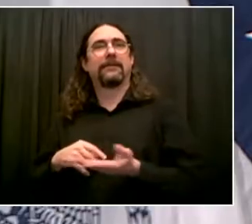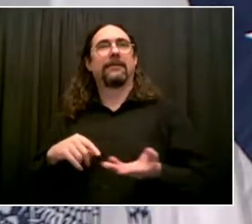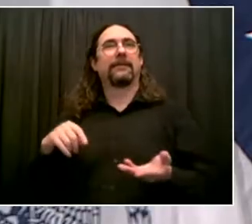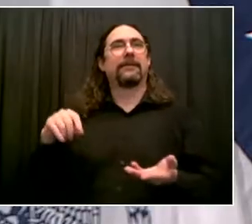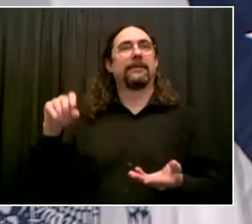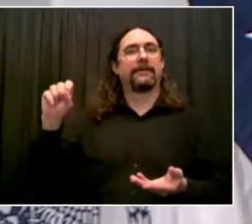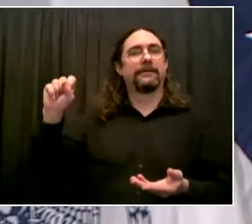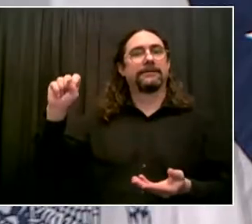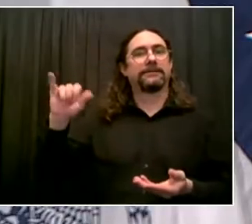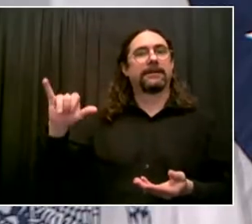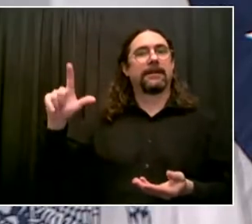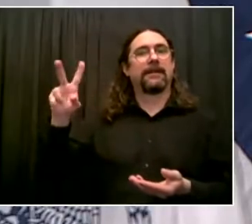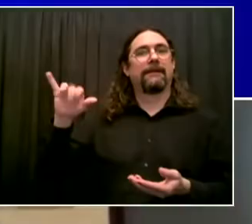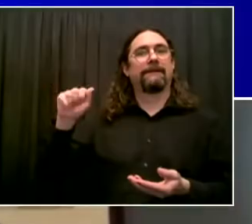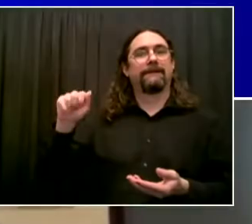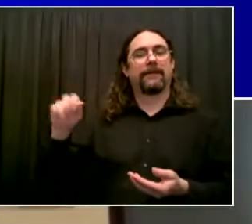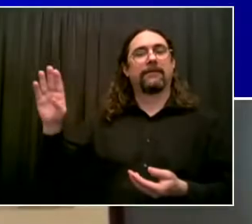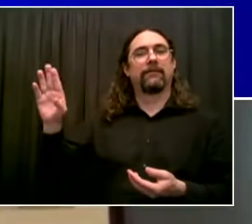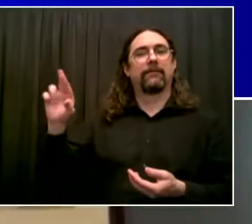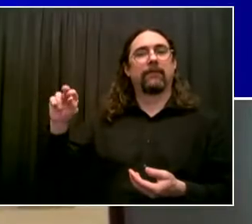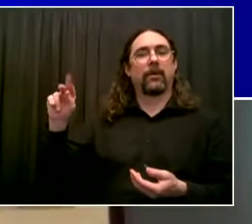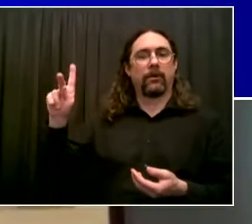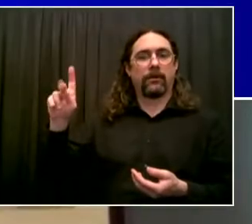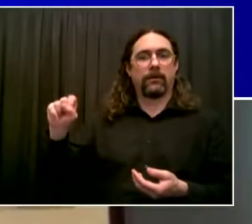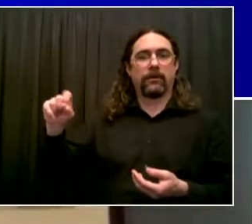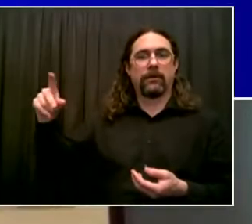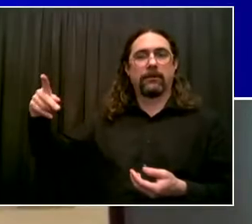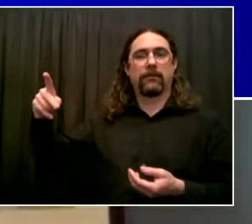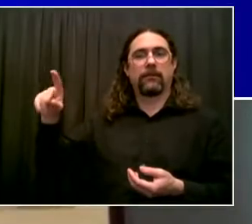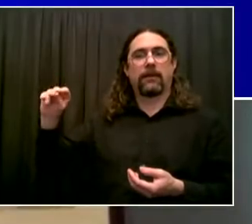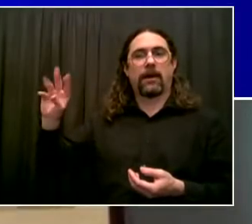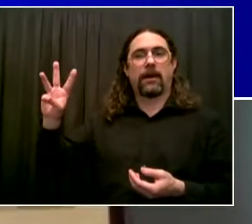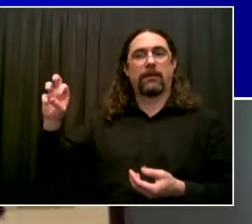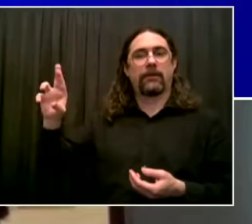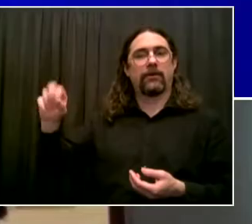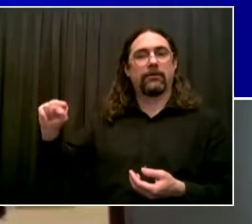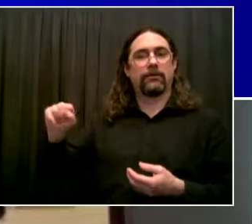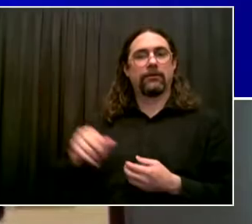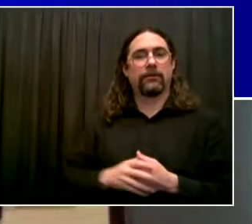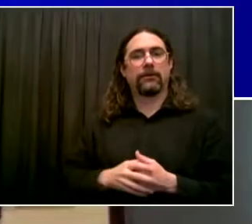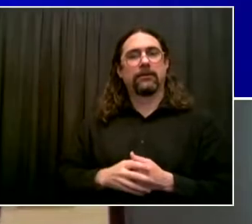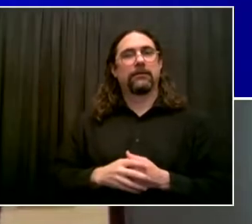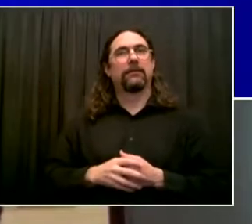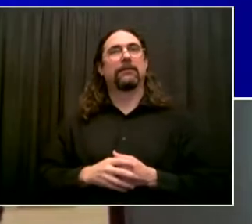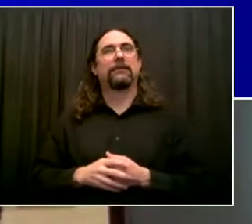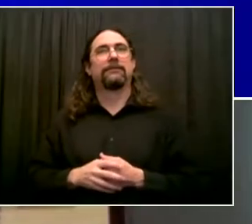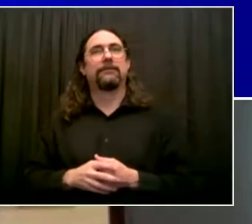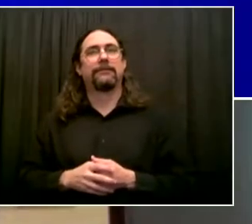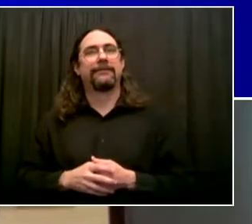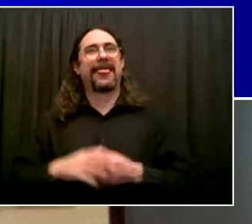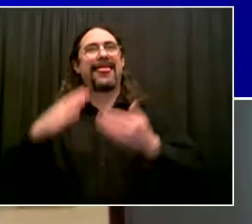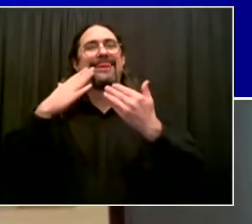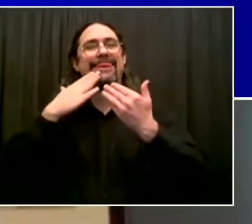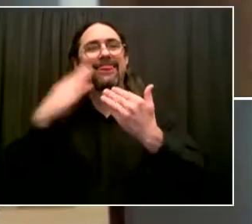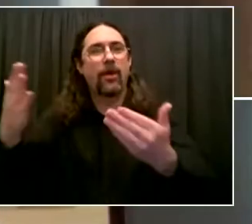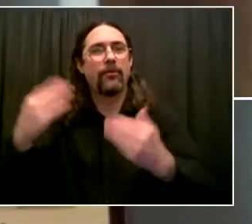COMMUNITY'S VOICE HAS BEEN HEARD.